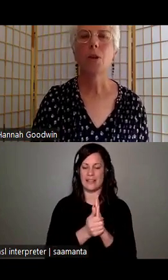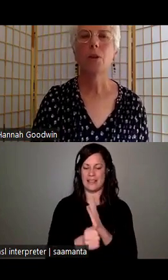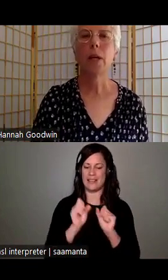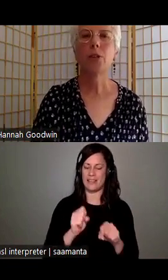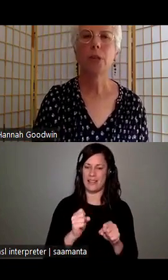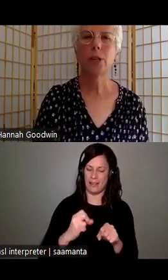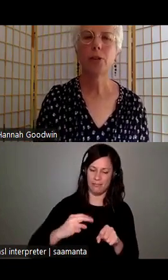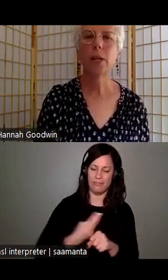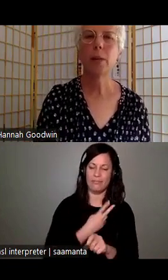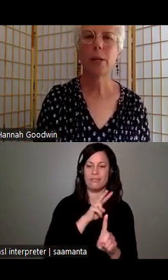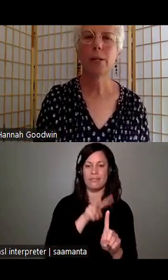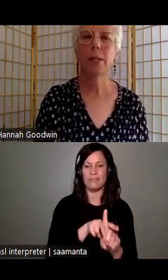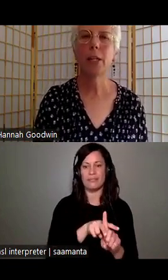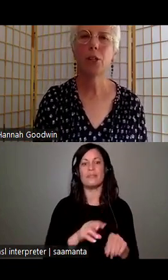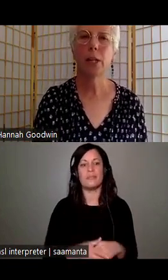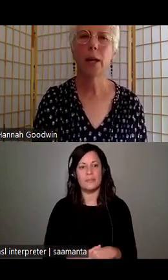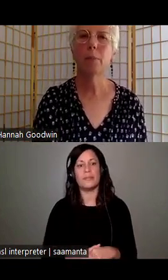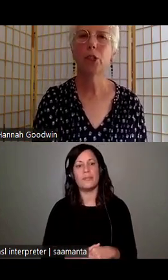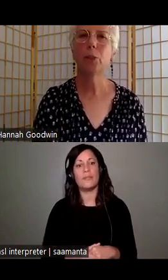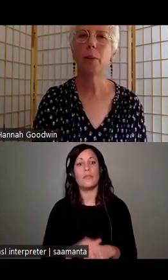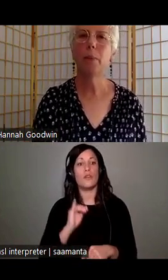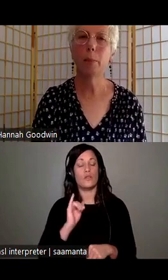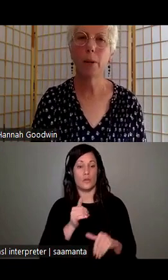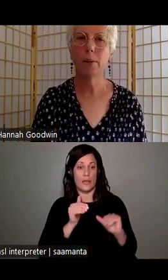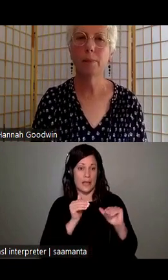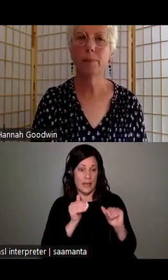So the introductory and presentation time should be minimal.